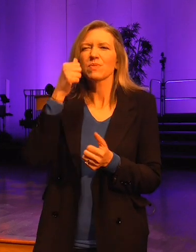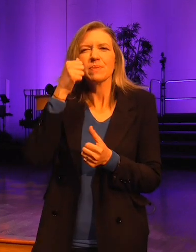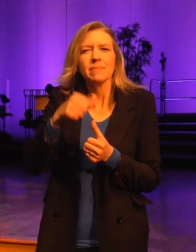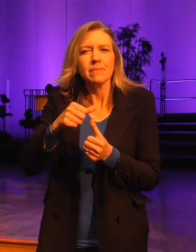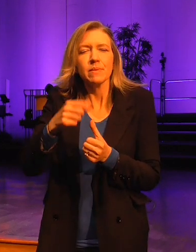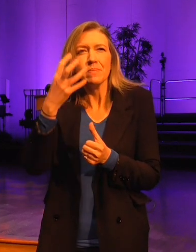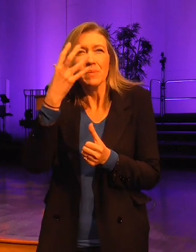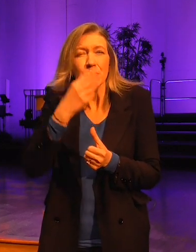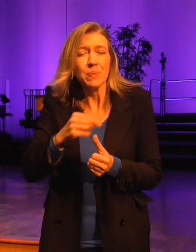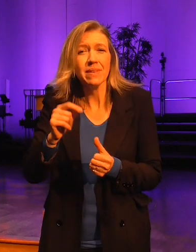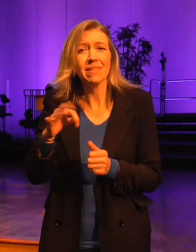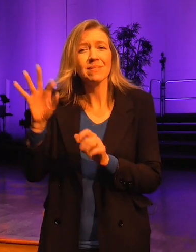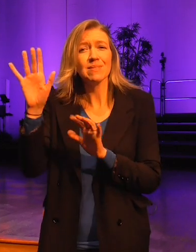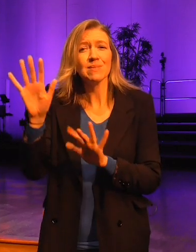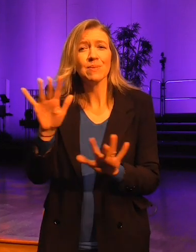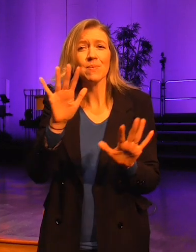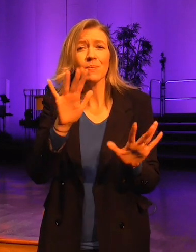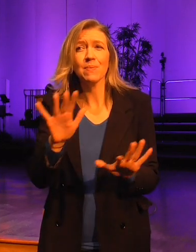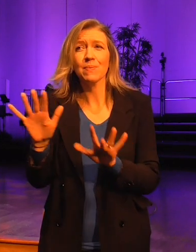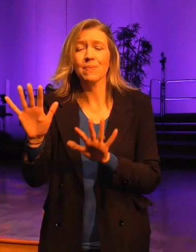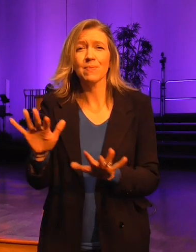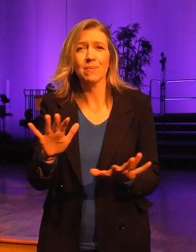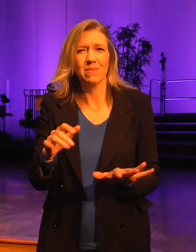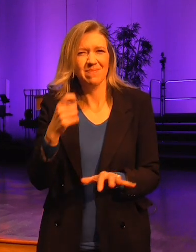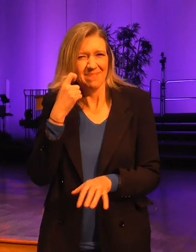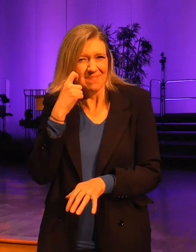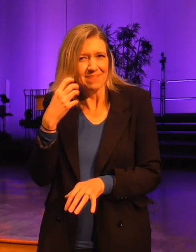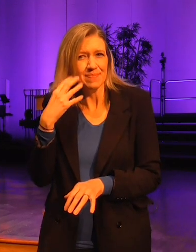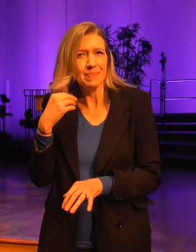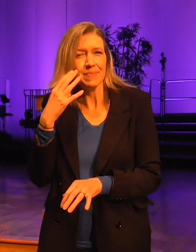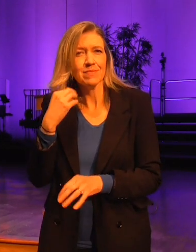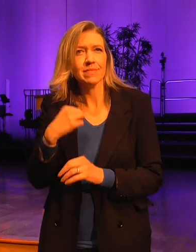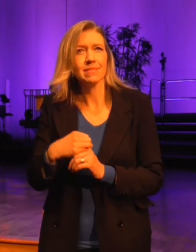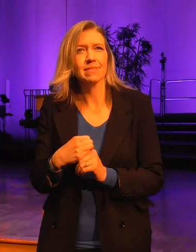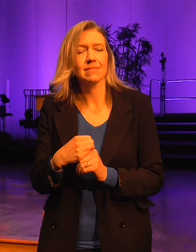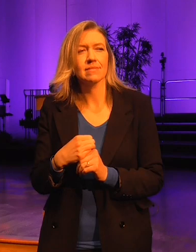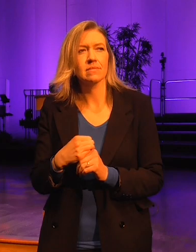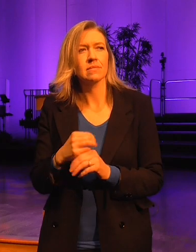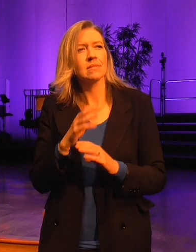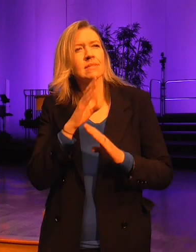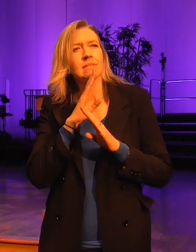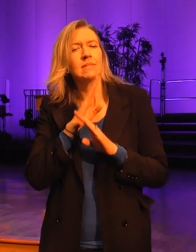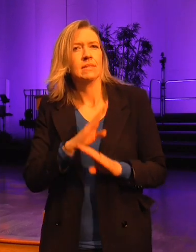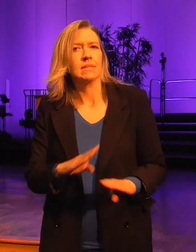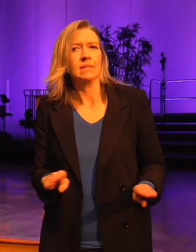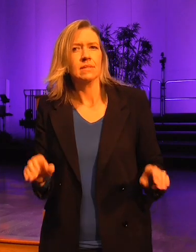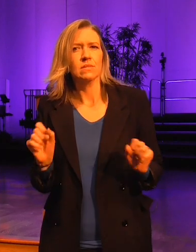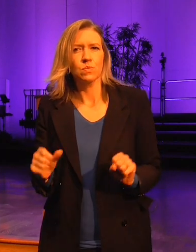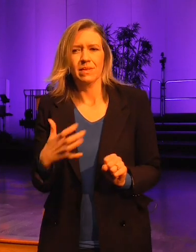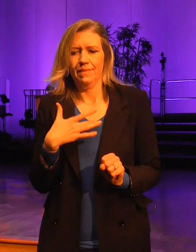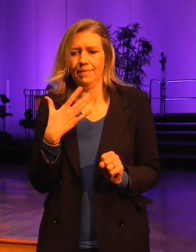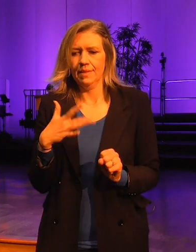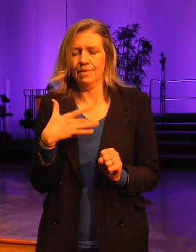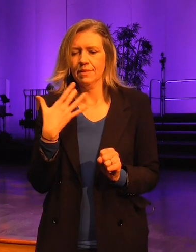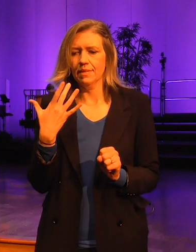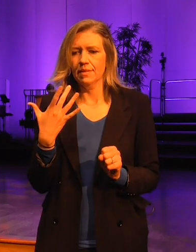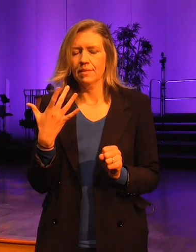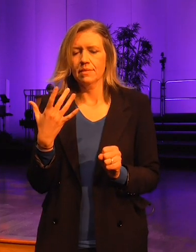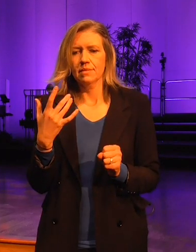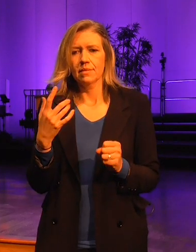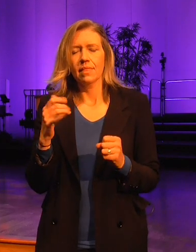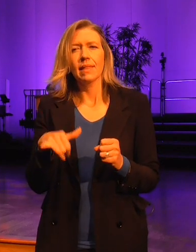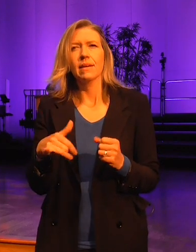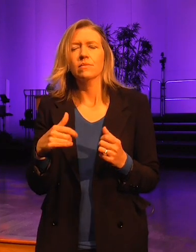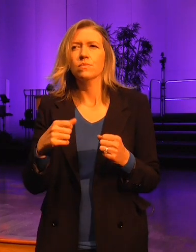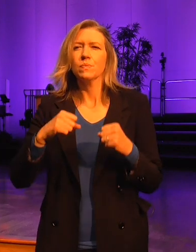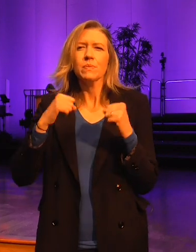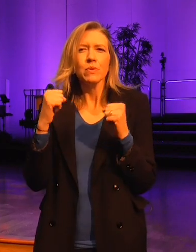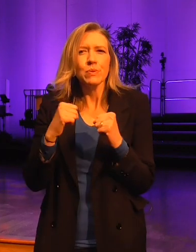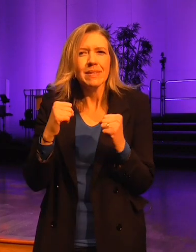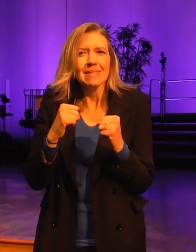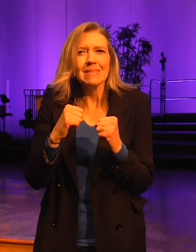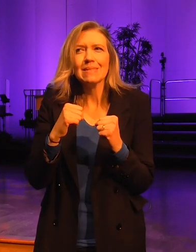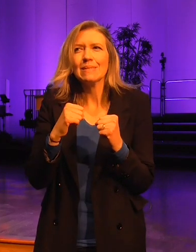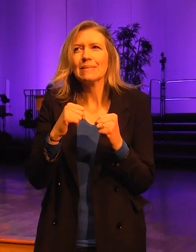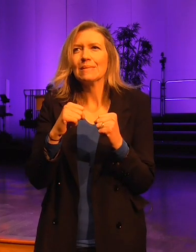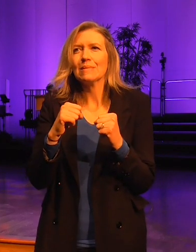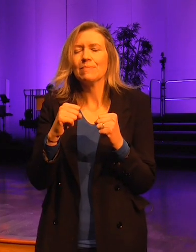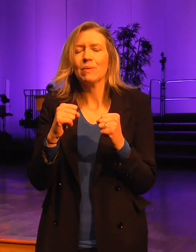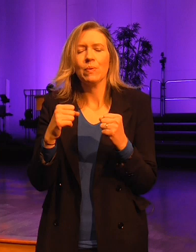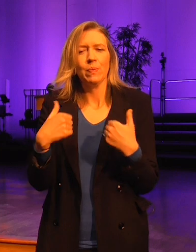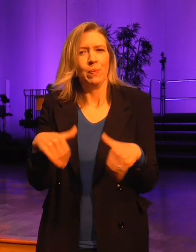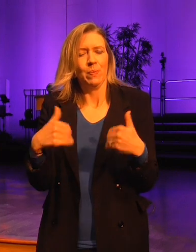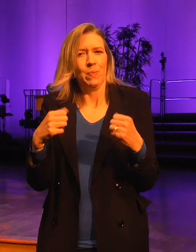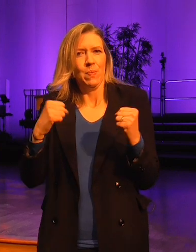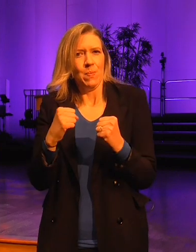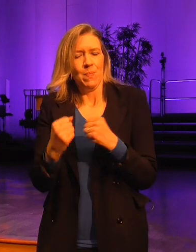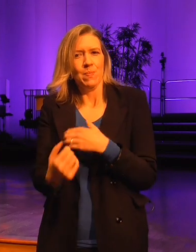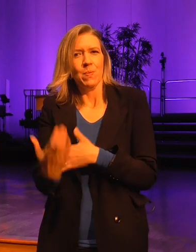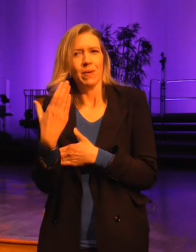we've had of the silence we can feel as we step into that crisp cold morning and